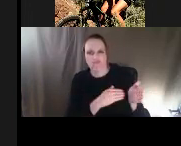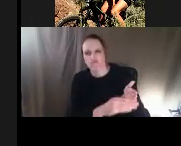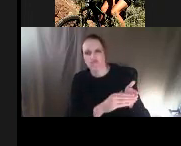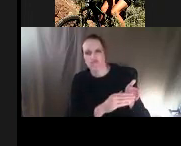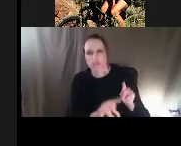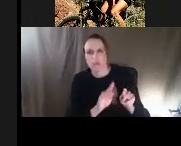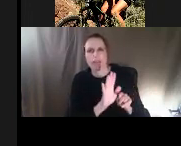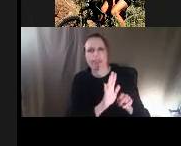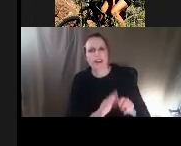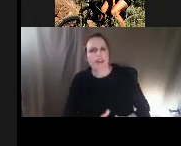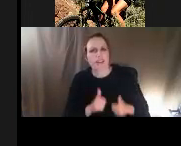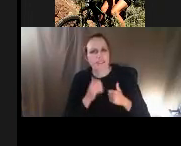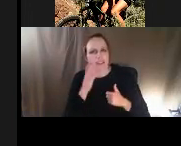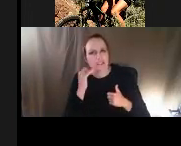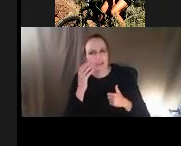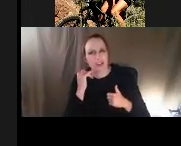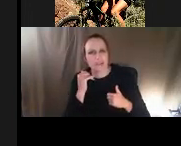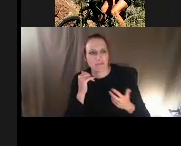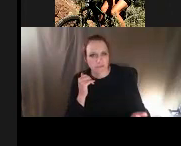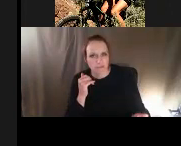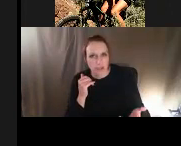We just make our own commitment to be able to